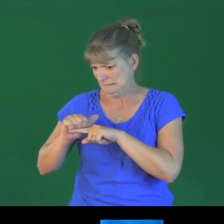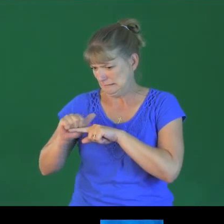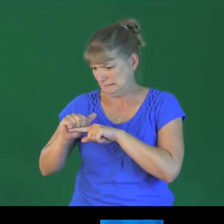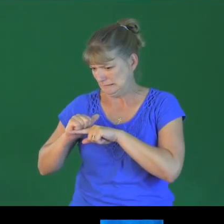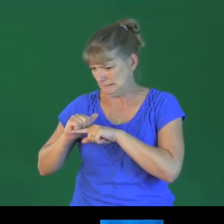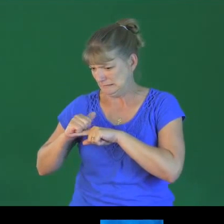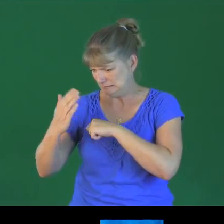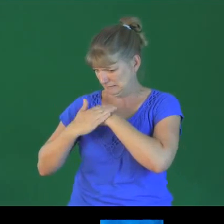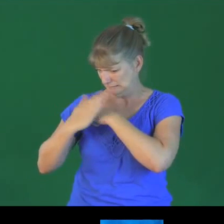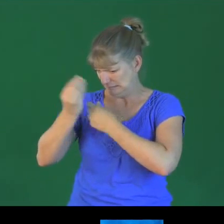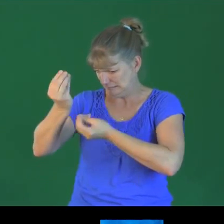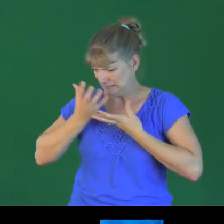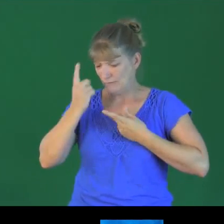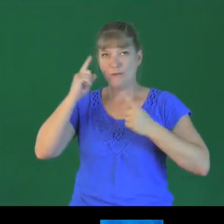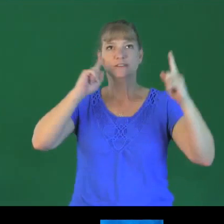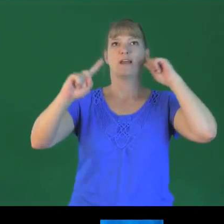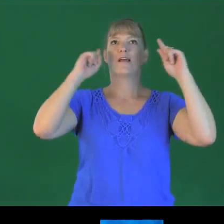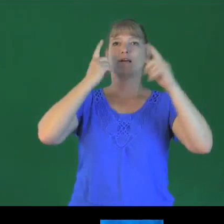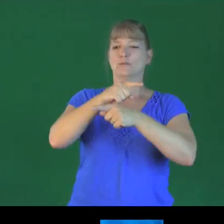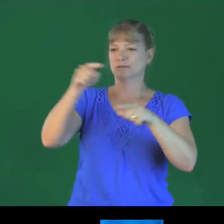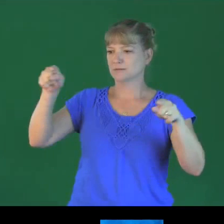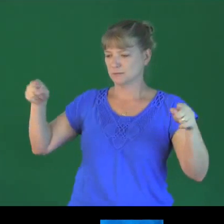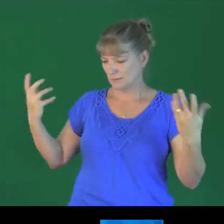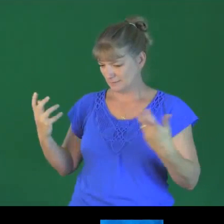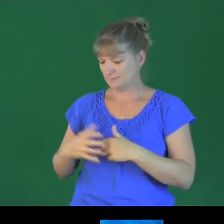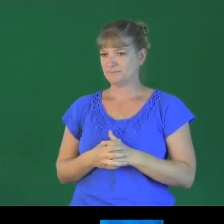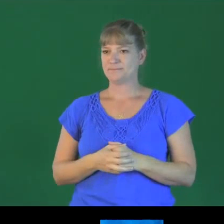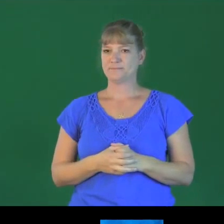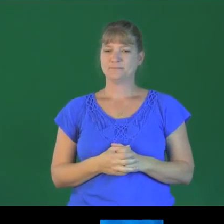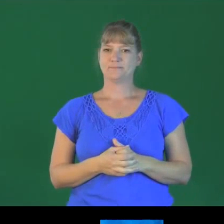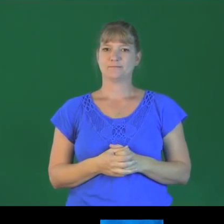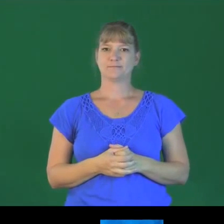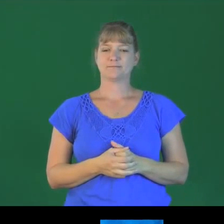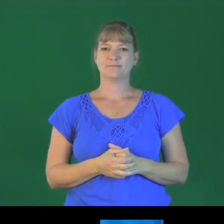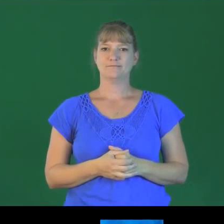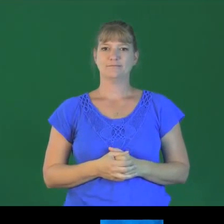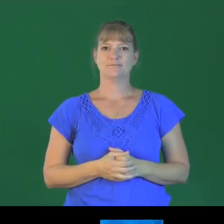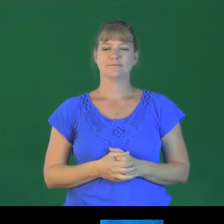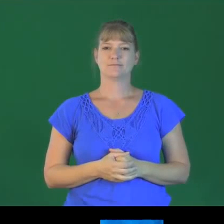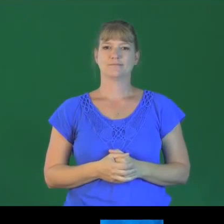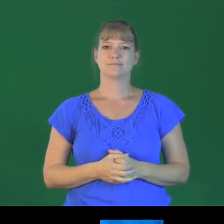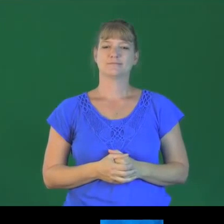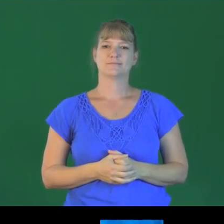to environmental sounds, as well.